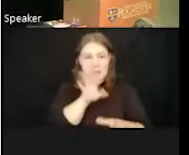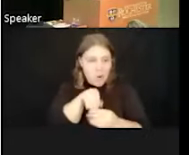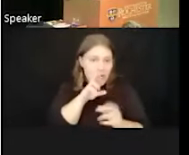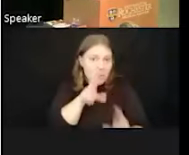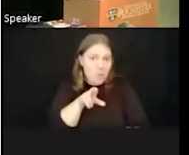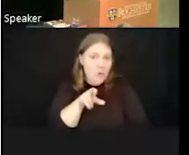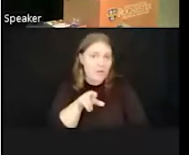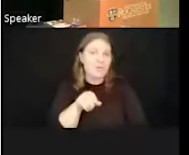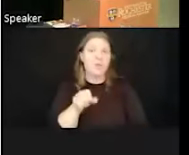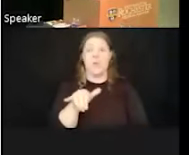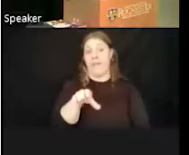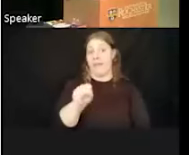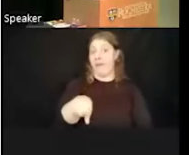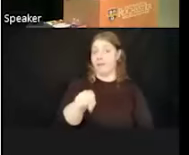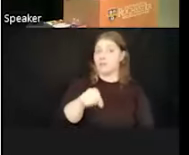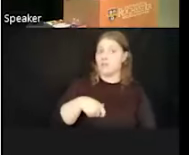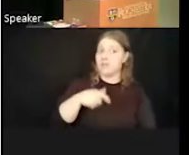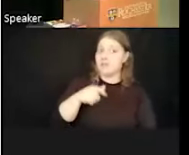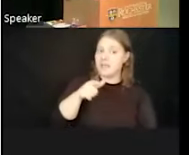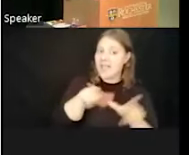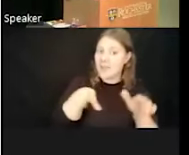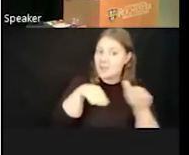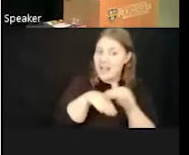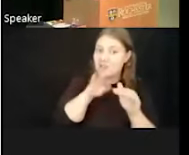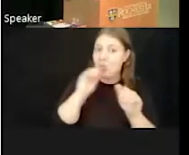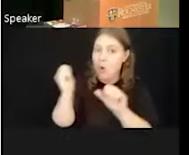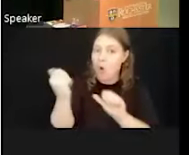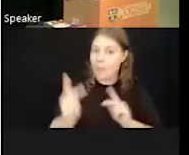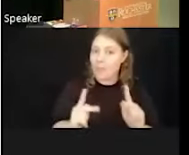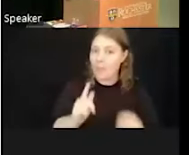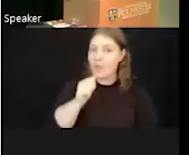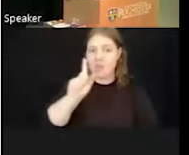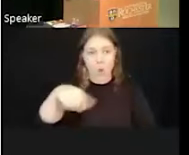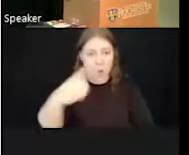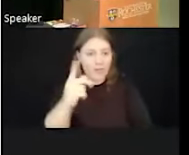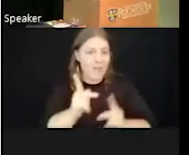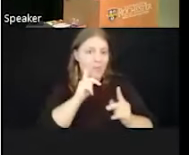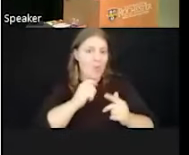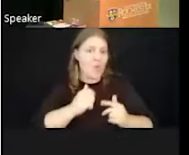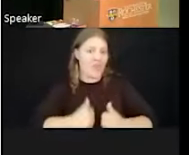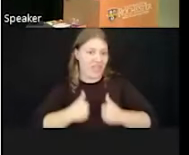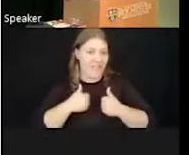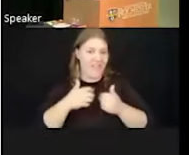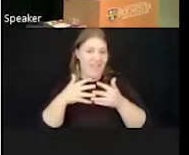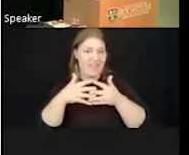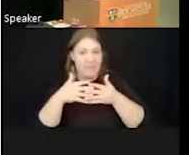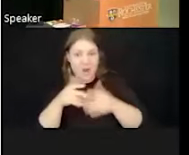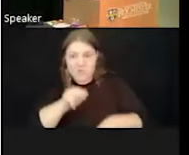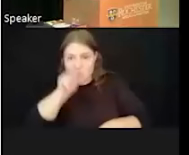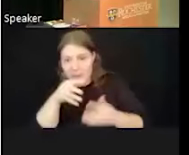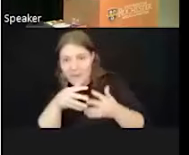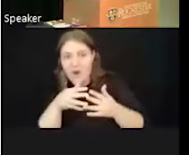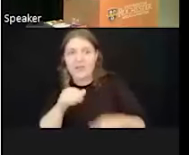access for everyone not only those that live in the Americas Caribbean um and other continents